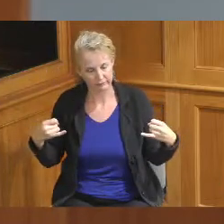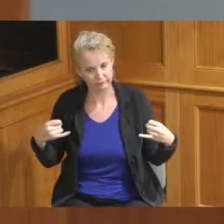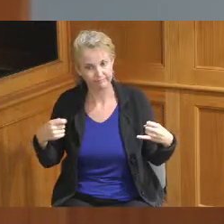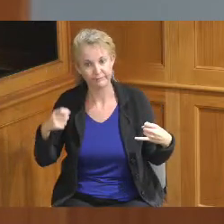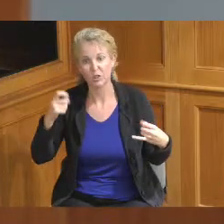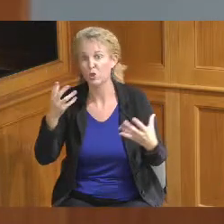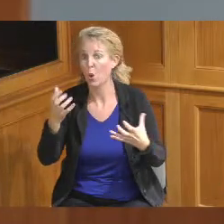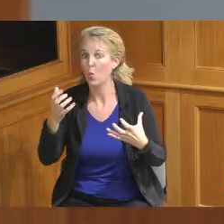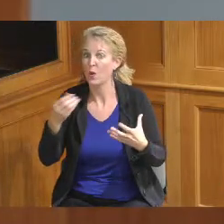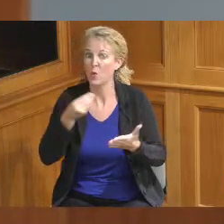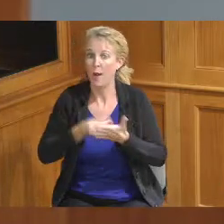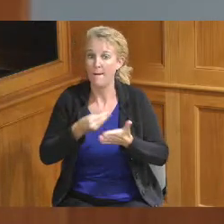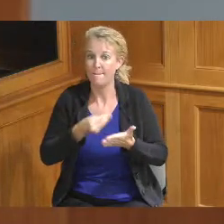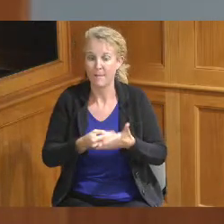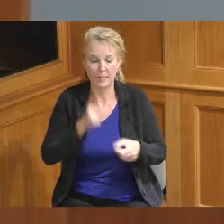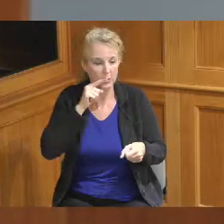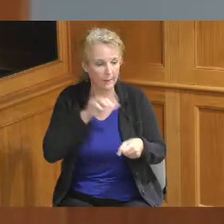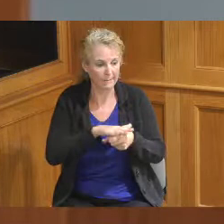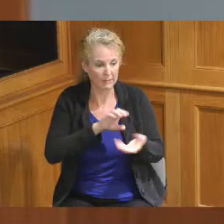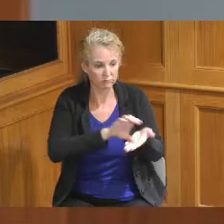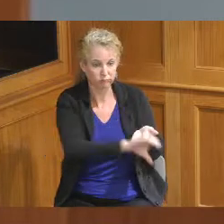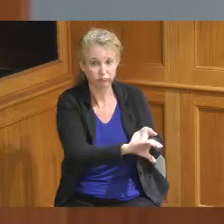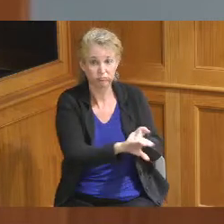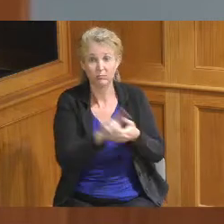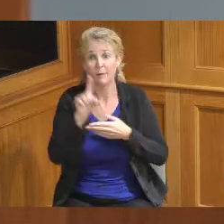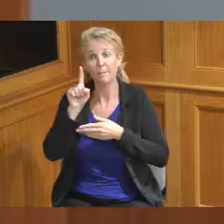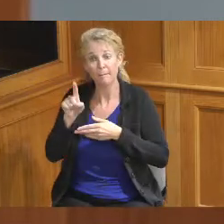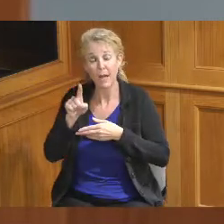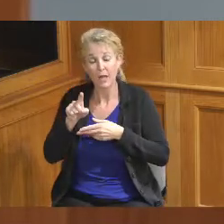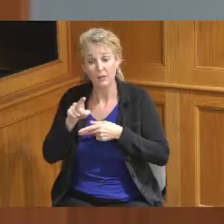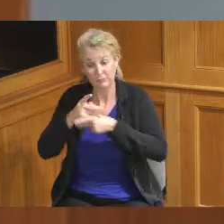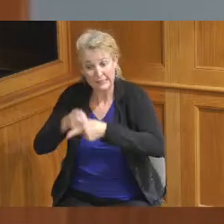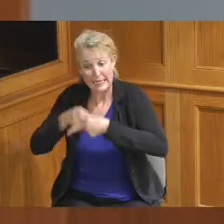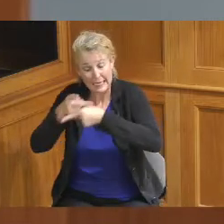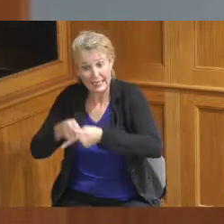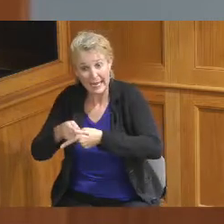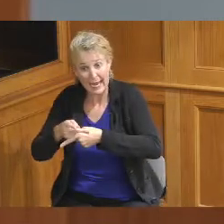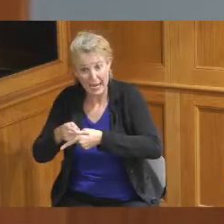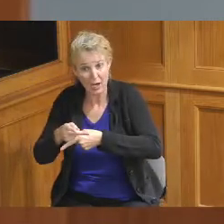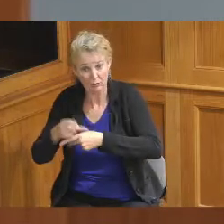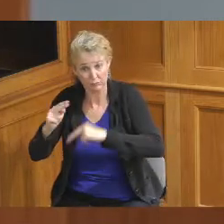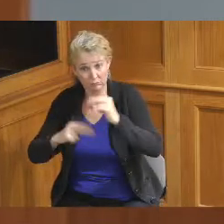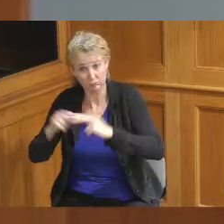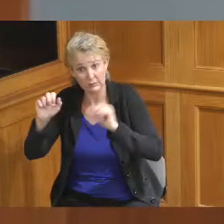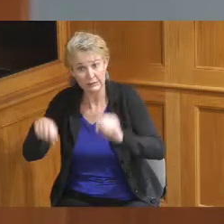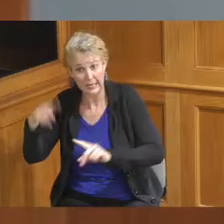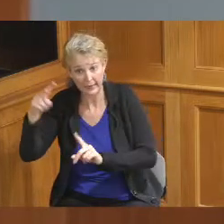committed as possible Right but congregate care facilities are also allowed to apply and we will